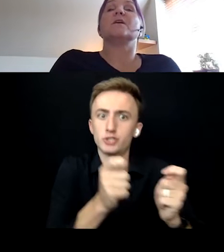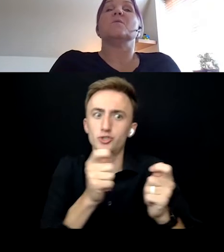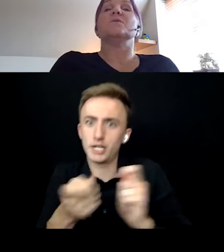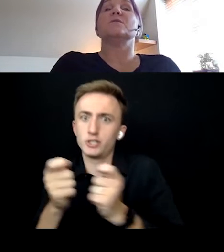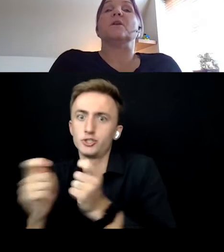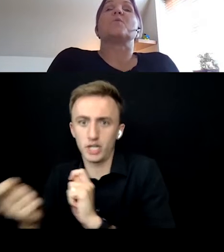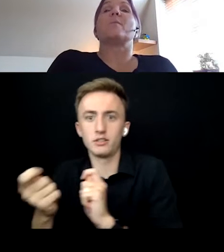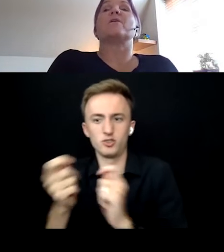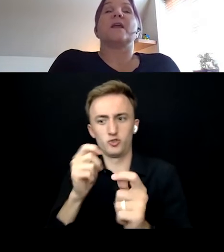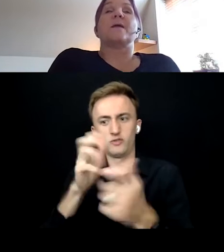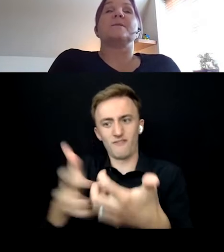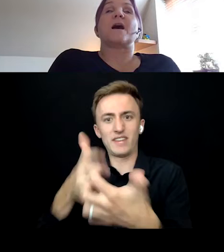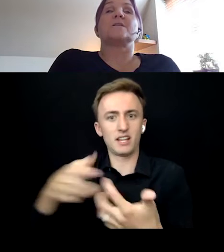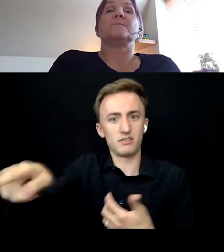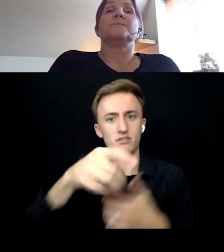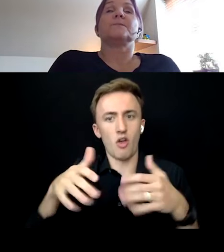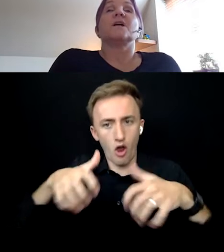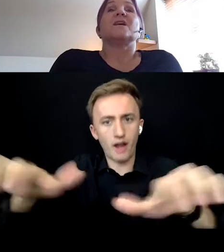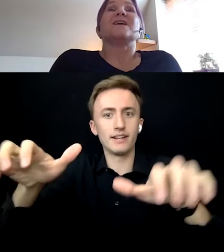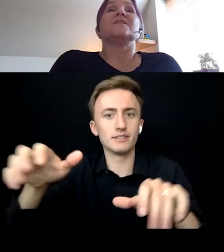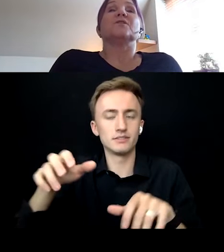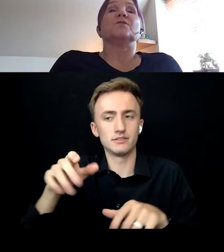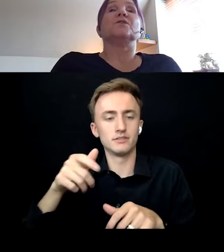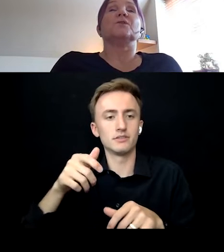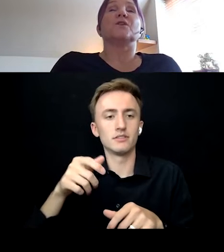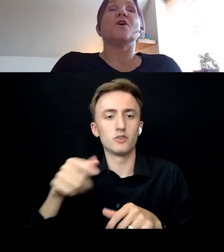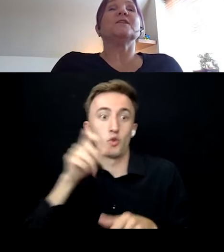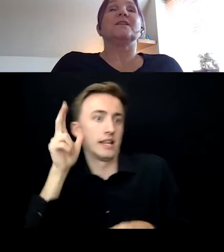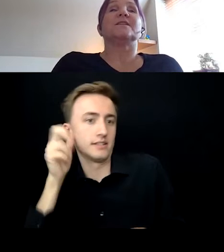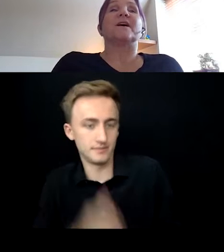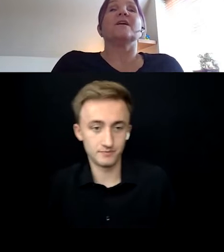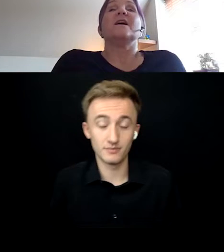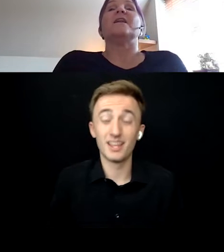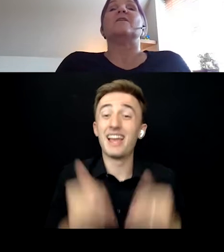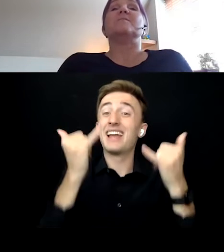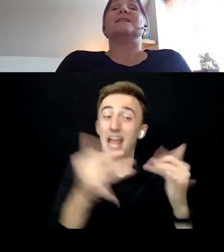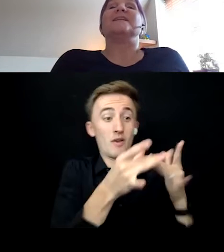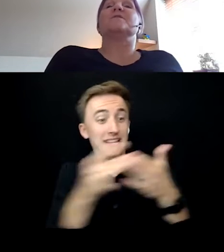that it was primarily aimed at. And that takes us onto the content design. Now admittedly it's